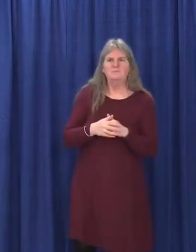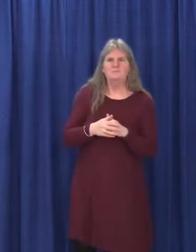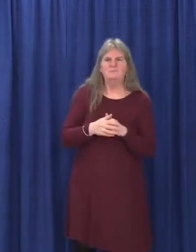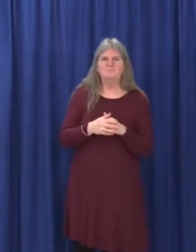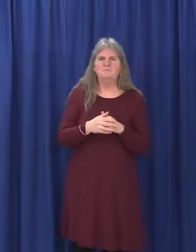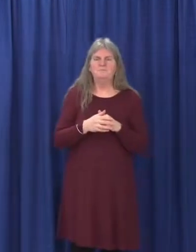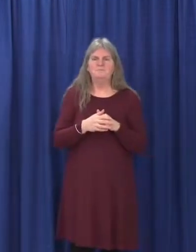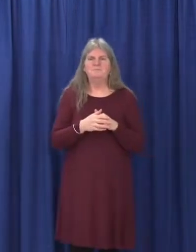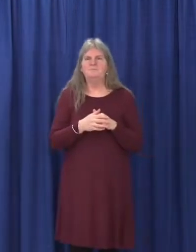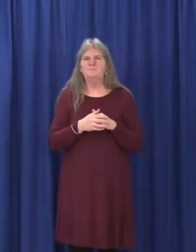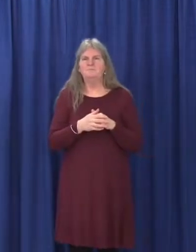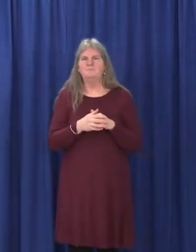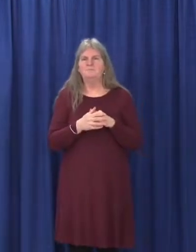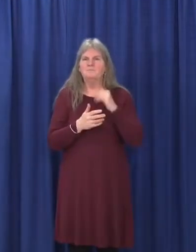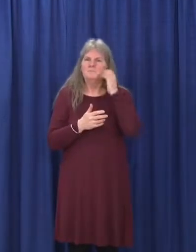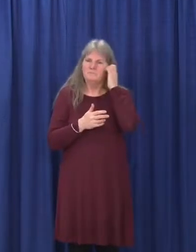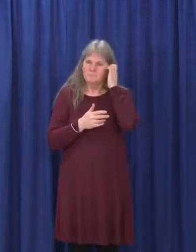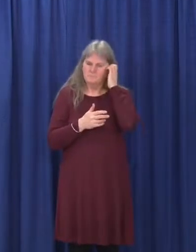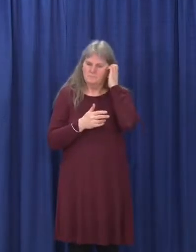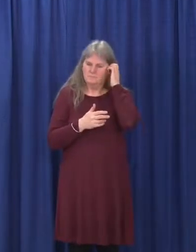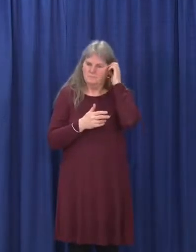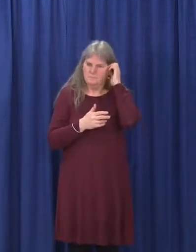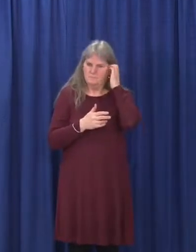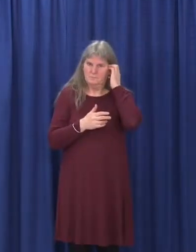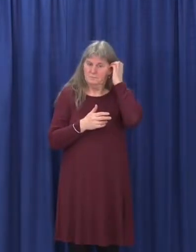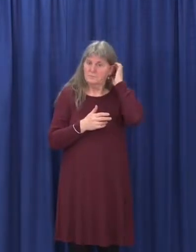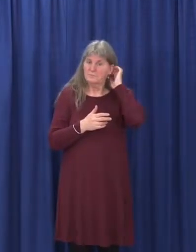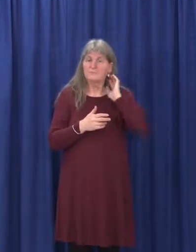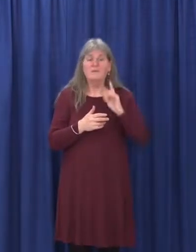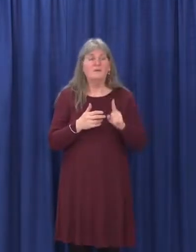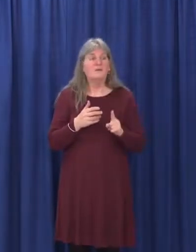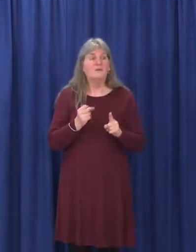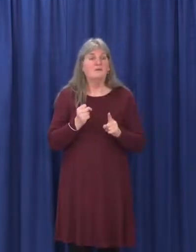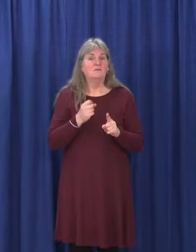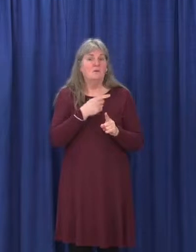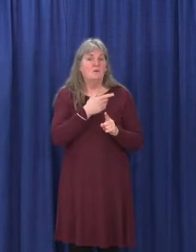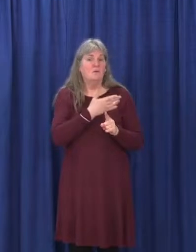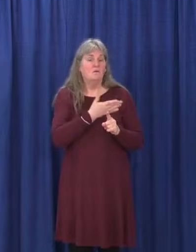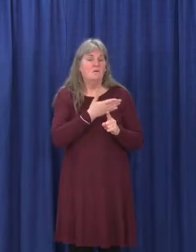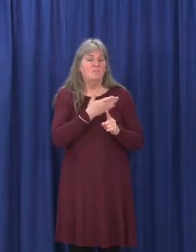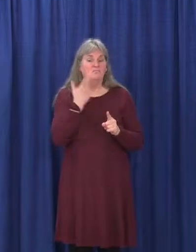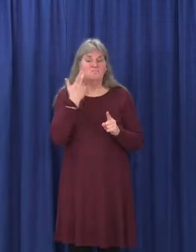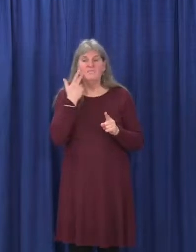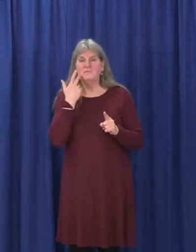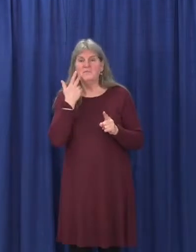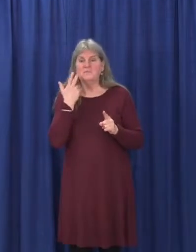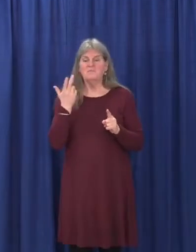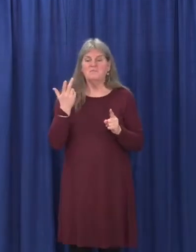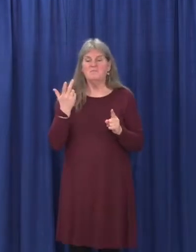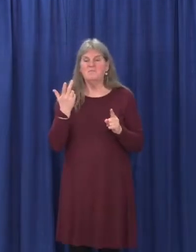coming from-- from Dr. Elliott. And-- and with that, looking where we would-- we-- we should step in.